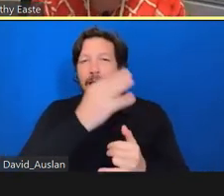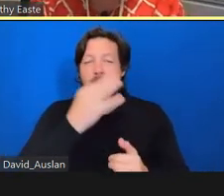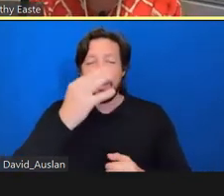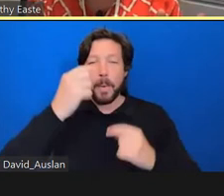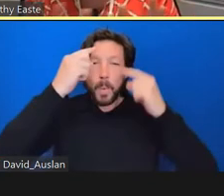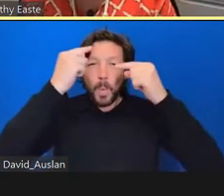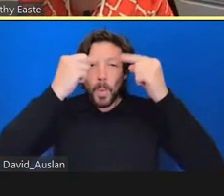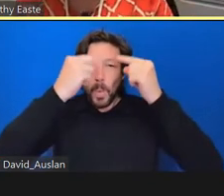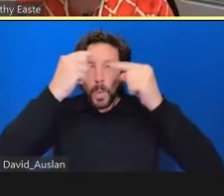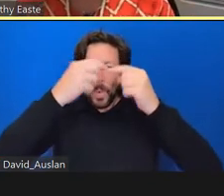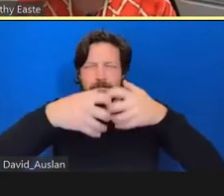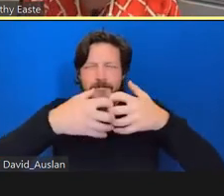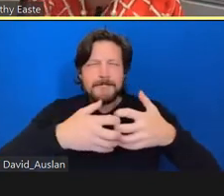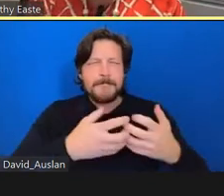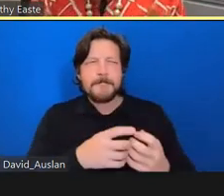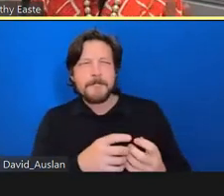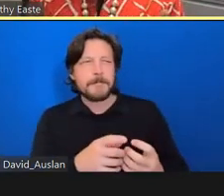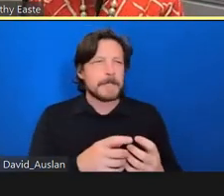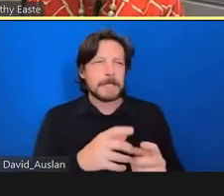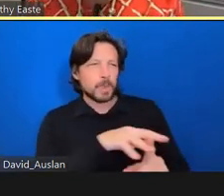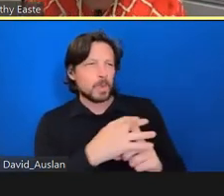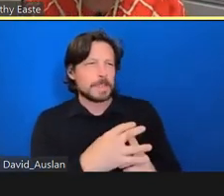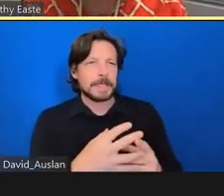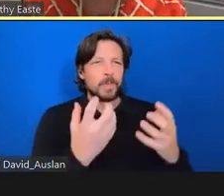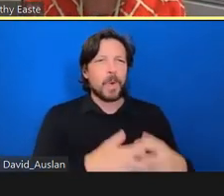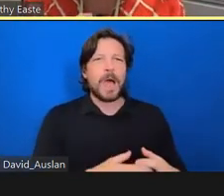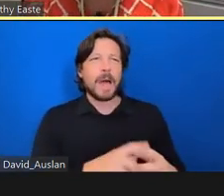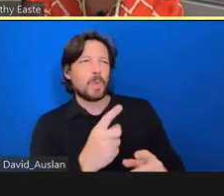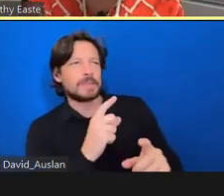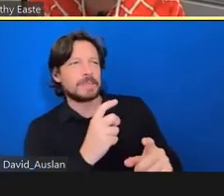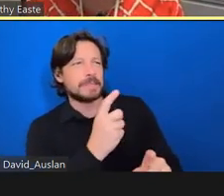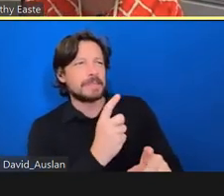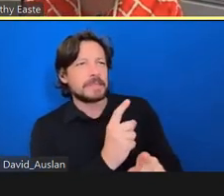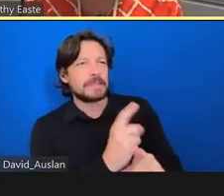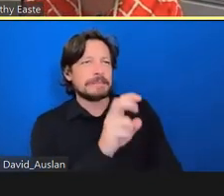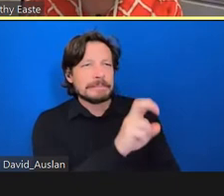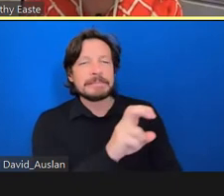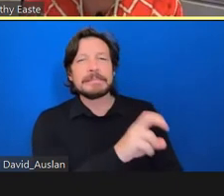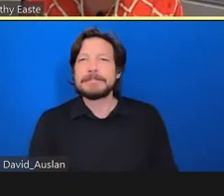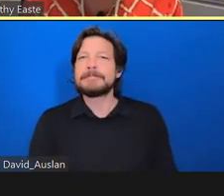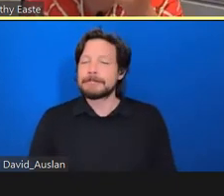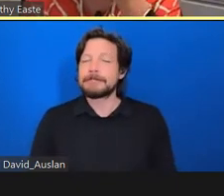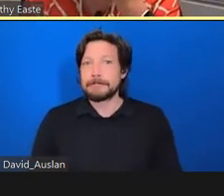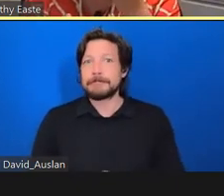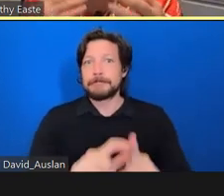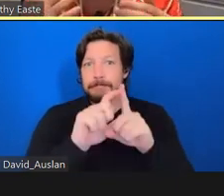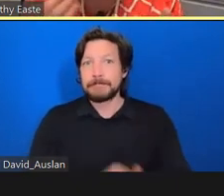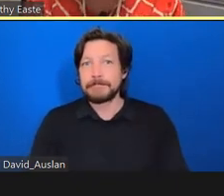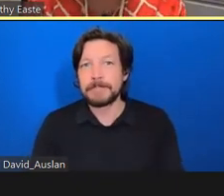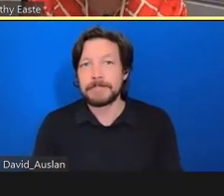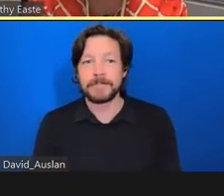are they saying? What are they talking about? That is difficult. Even sometimes with full access,